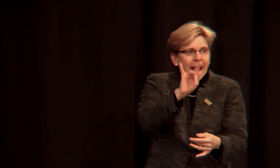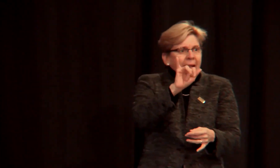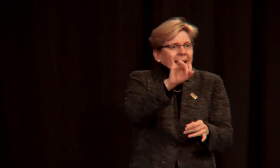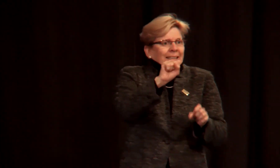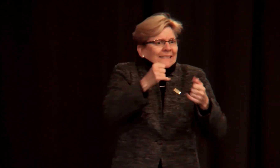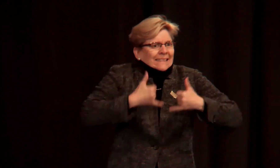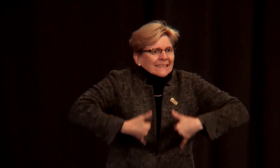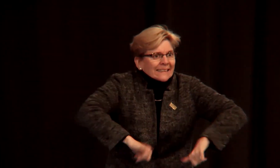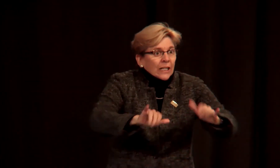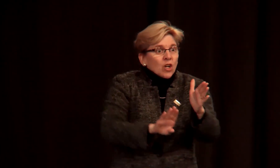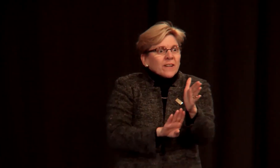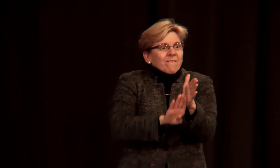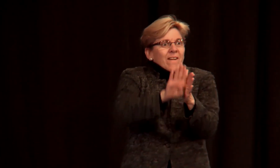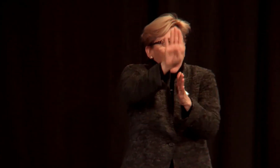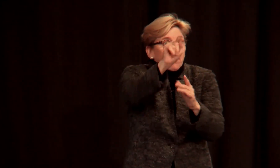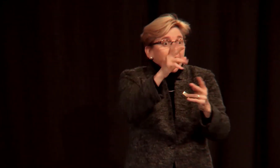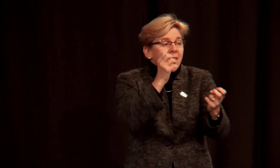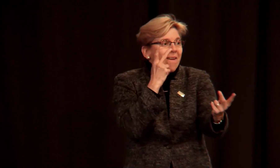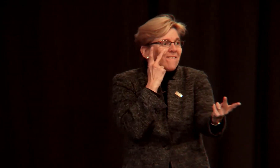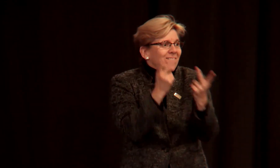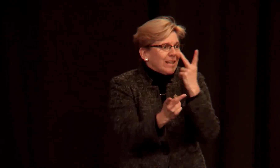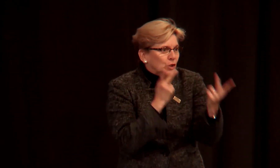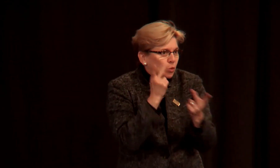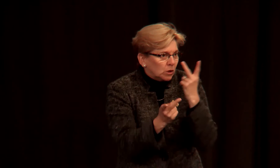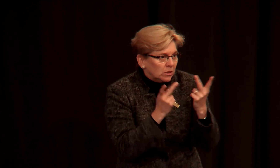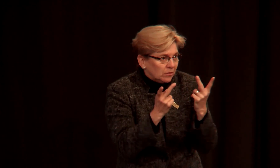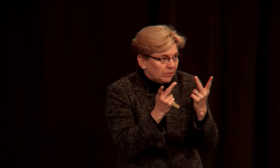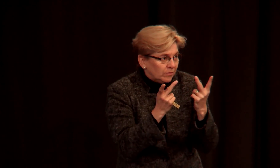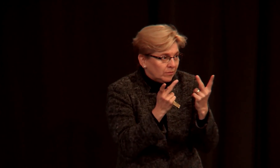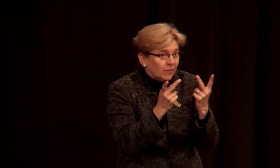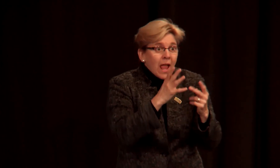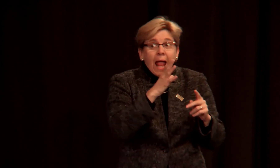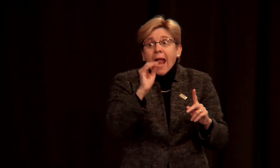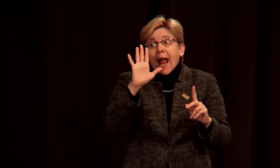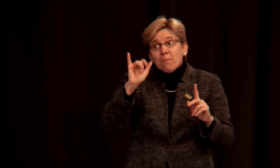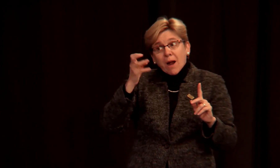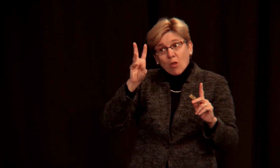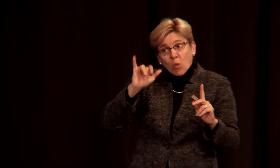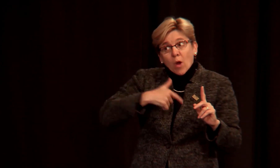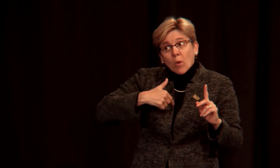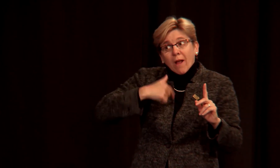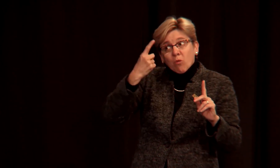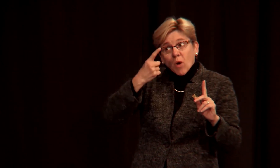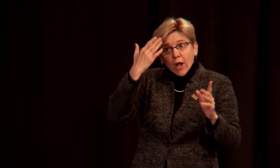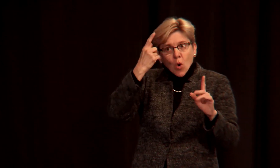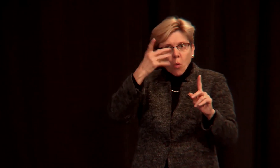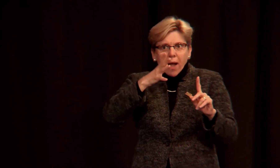it will continue to develop visually and, by the way, we know that